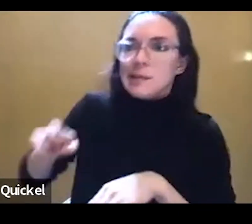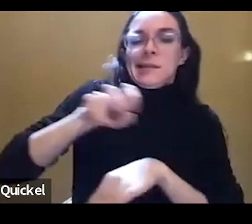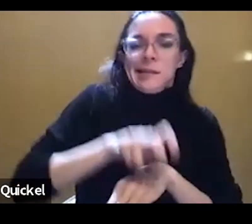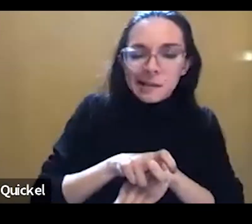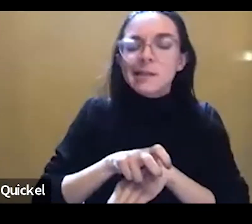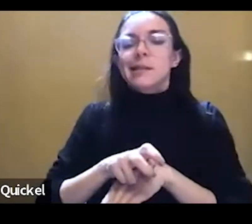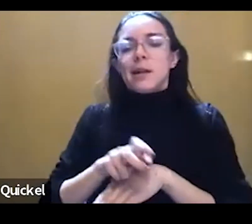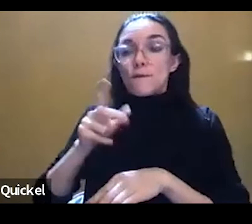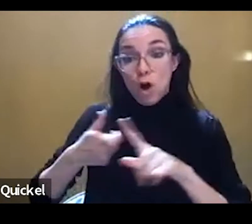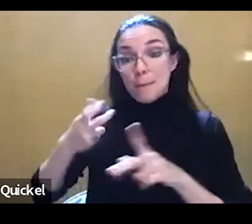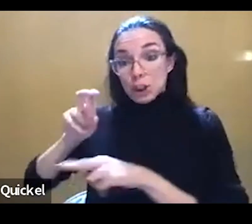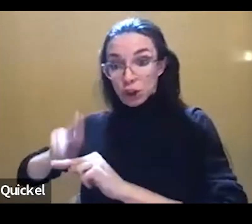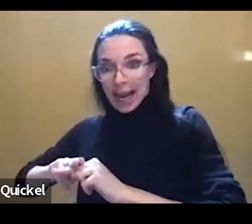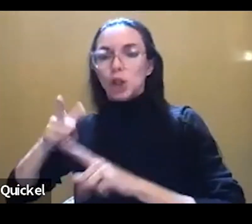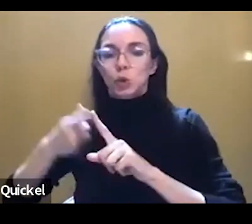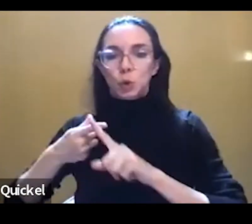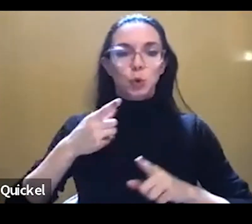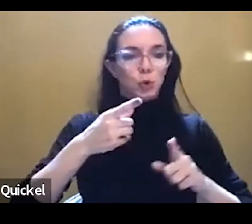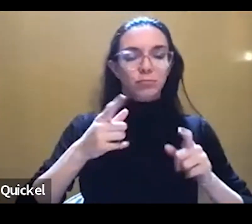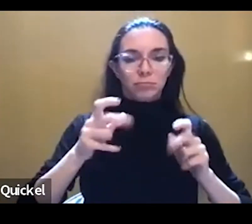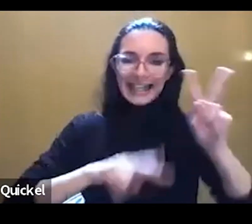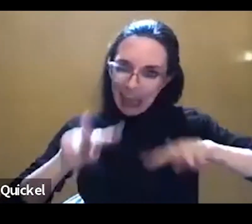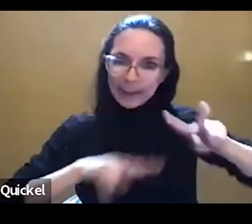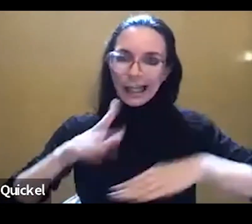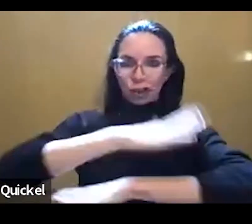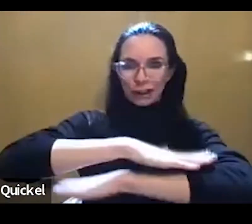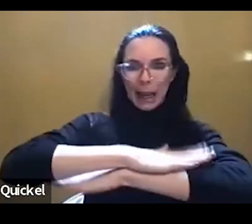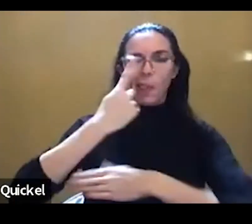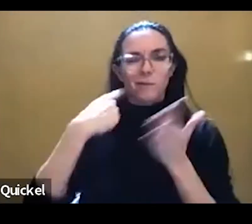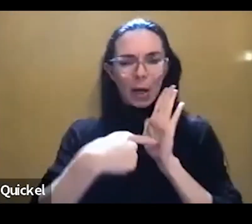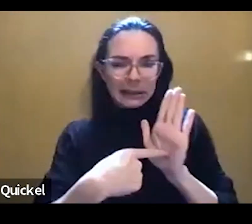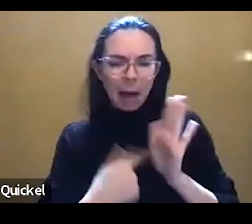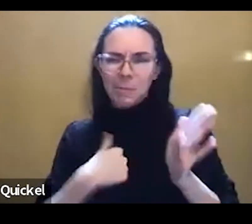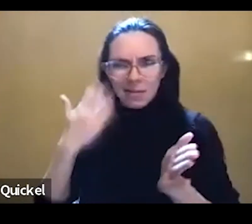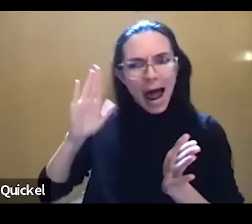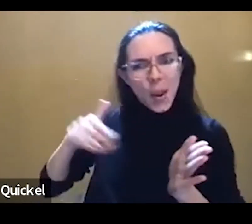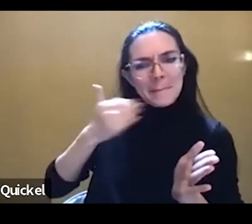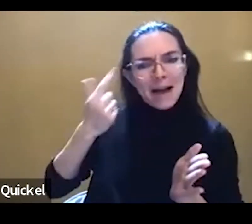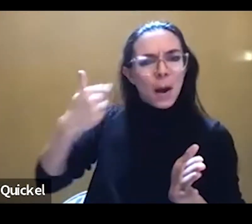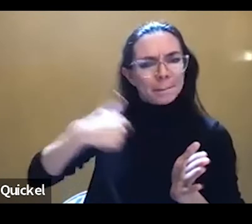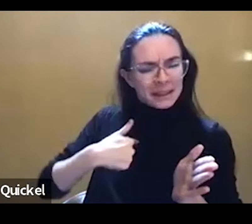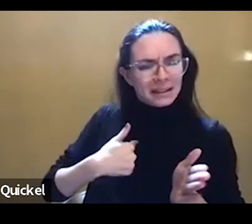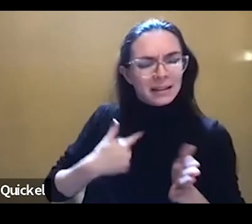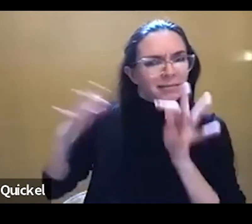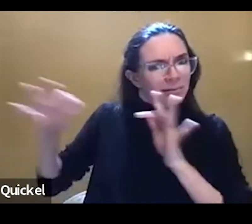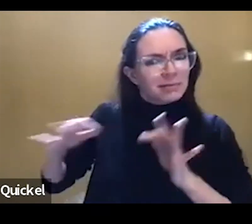an examination table," for example. And so again and again, one of the most frequent complaints that get